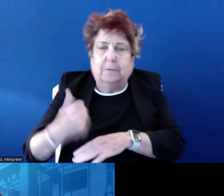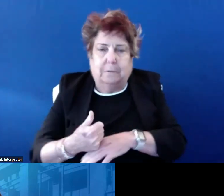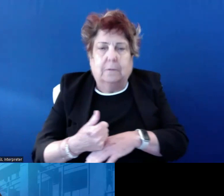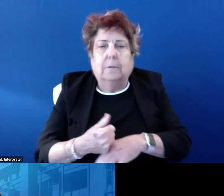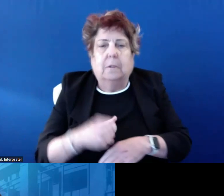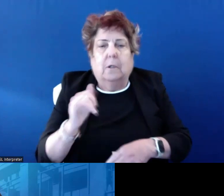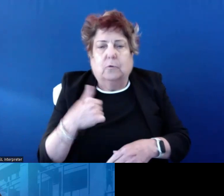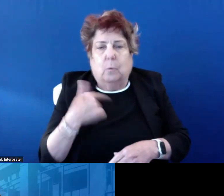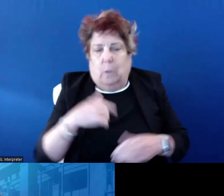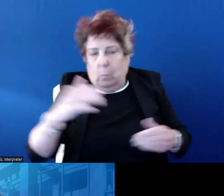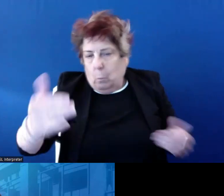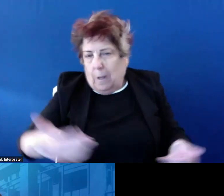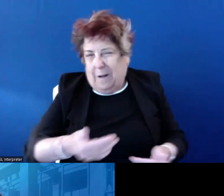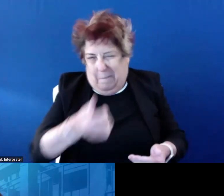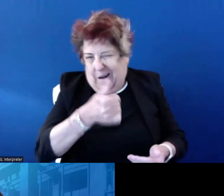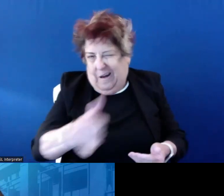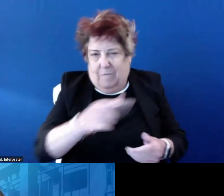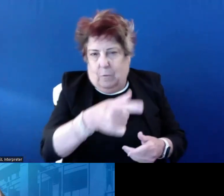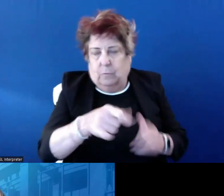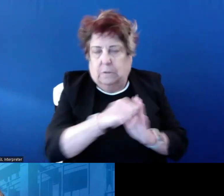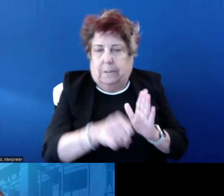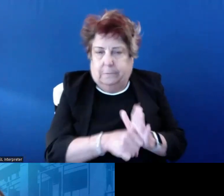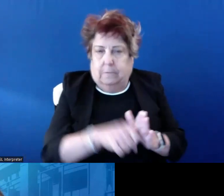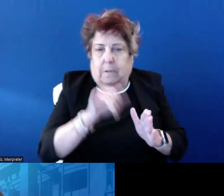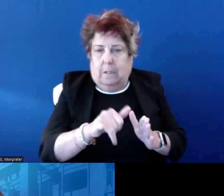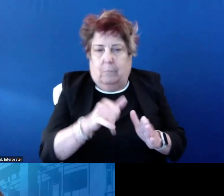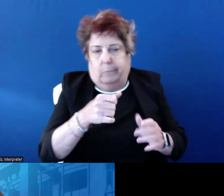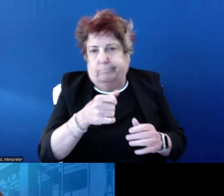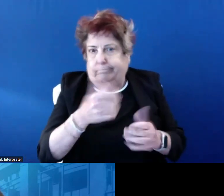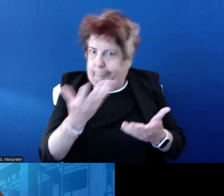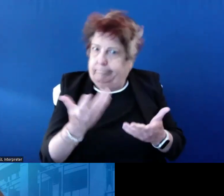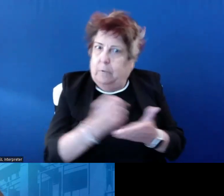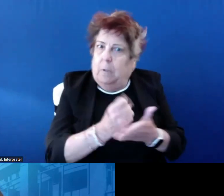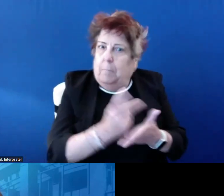those states with those approved authorities targeting individuals experiencing homelessness